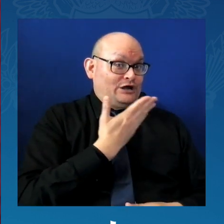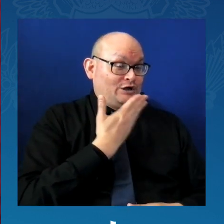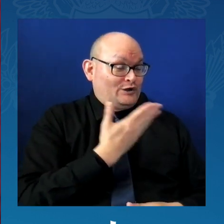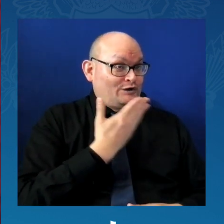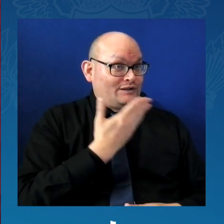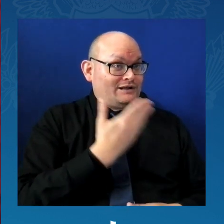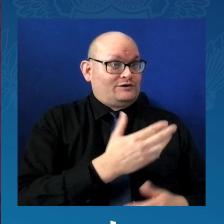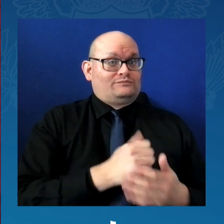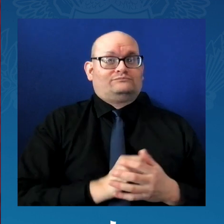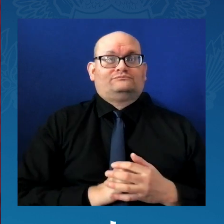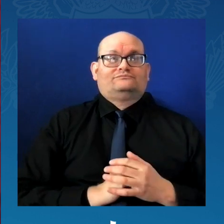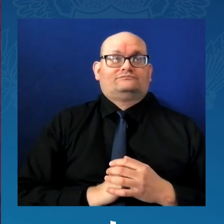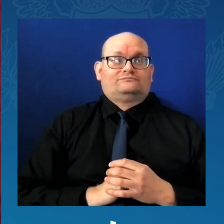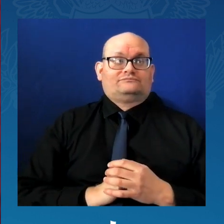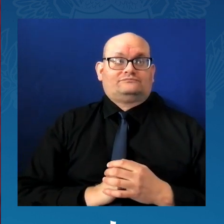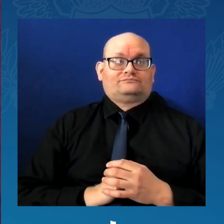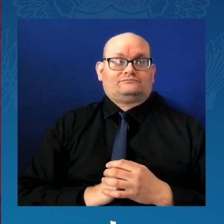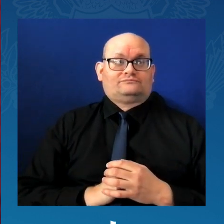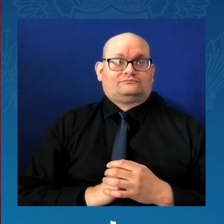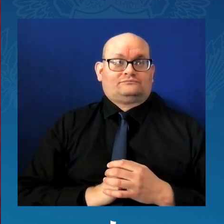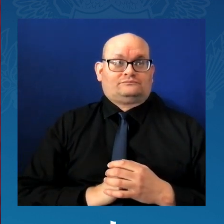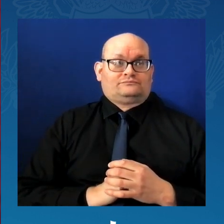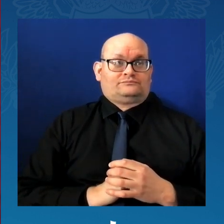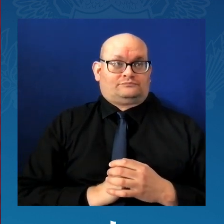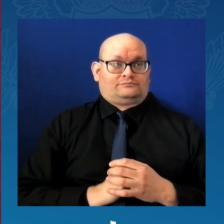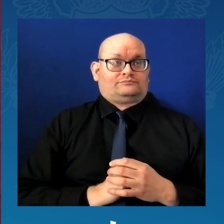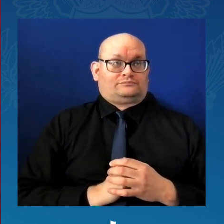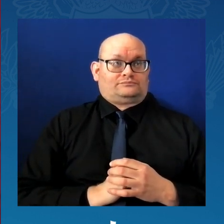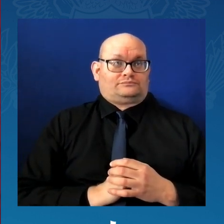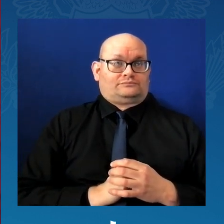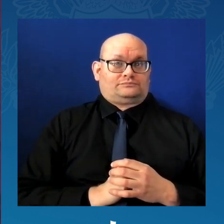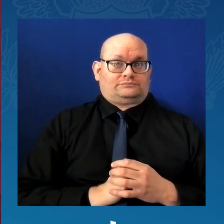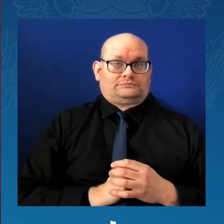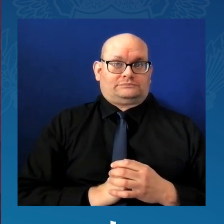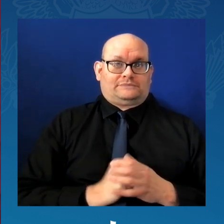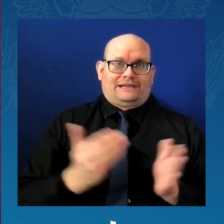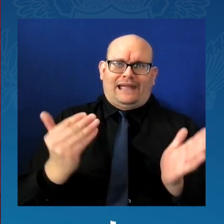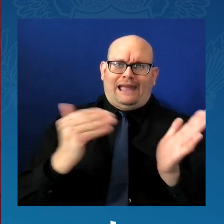Again, I just accelerating this initiative in a way that is having real impact.